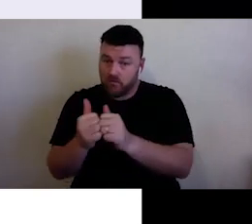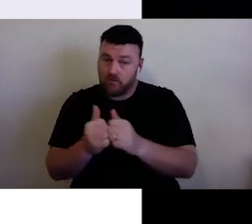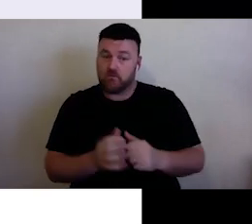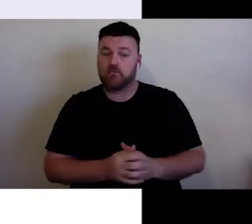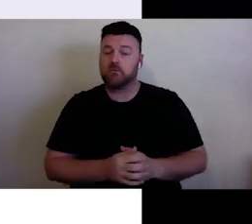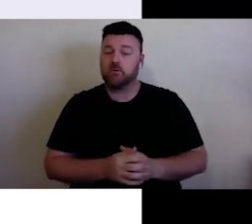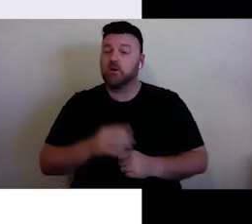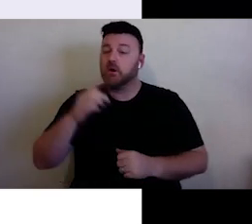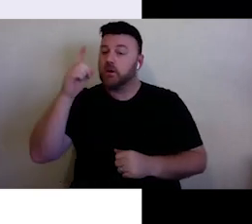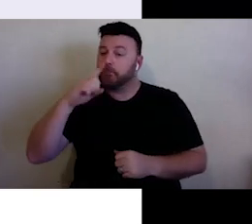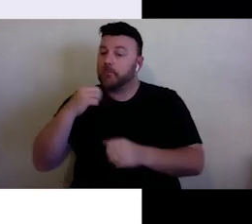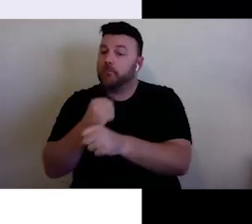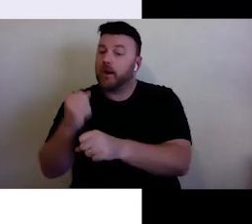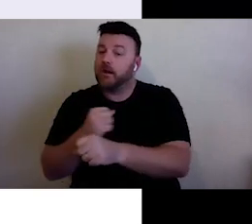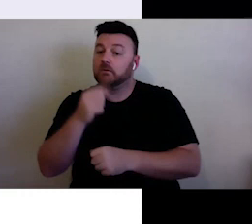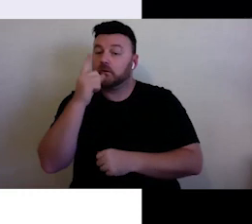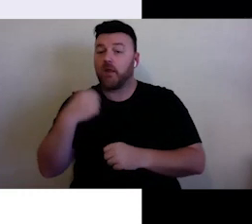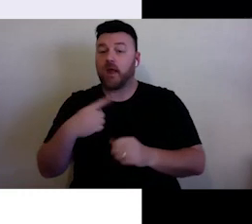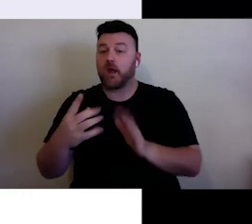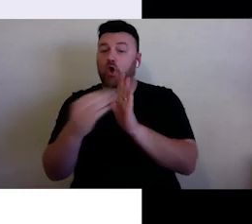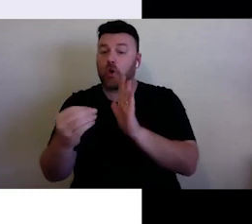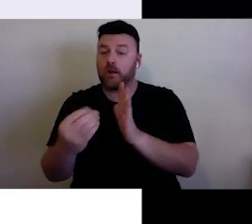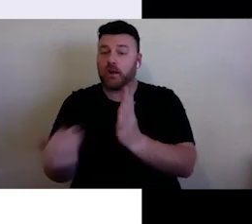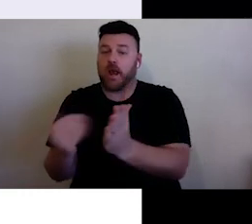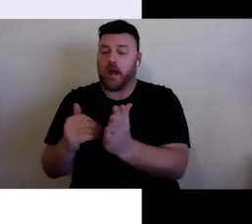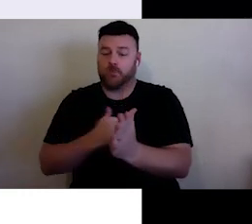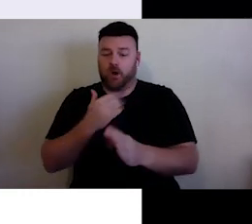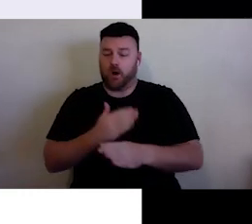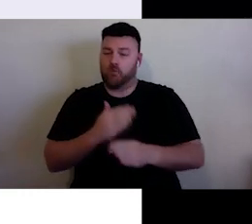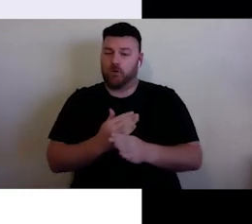someone just copy and add to your work, and all of that, that's